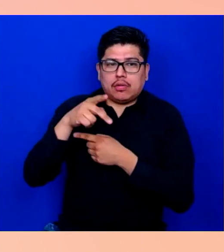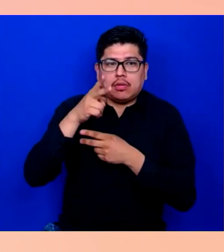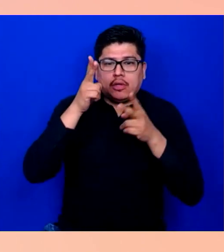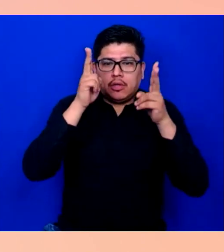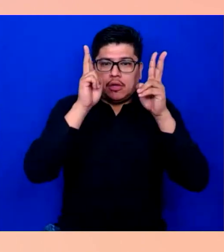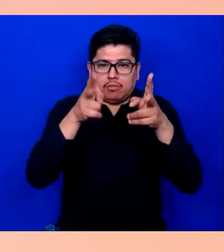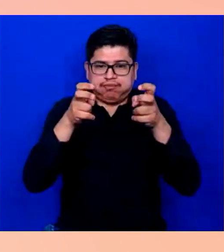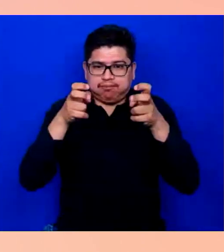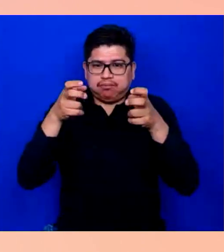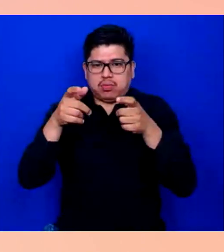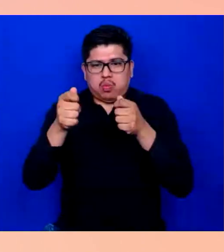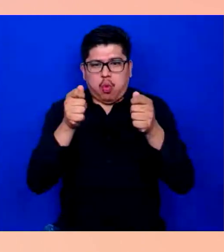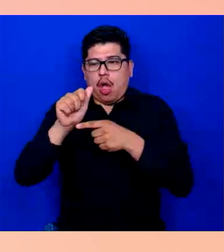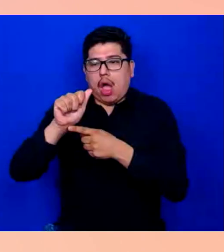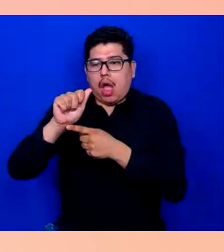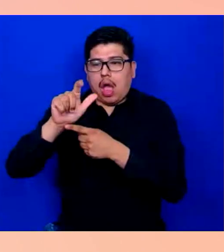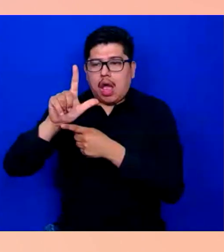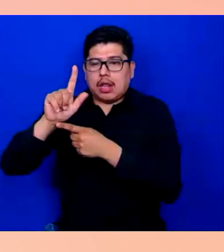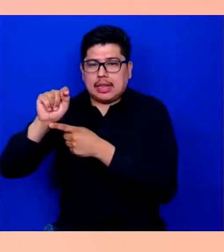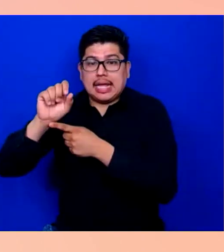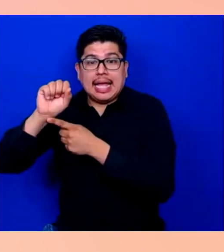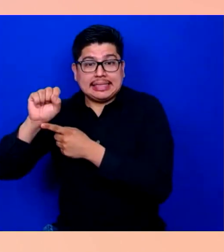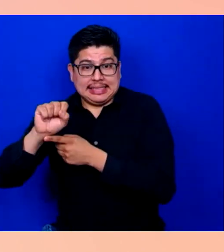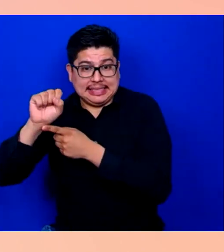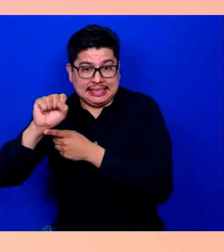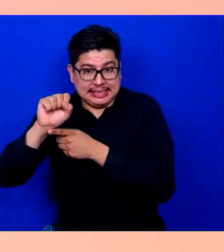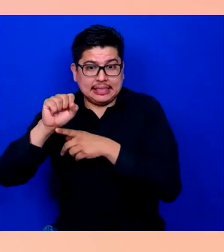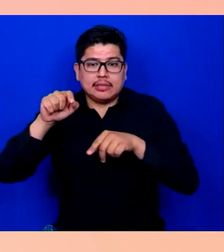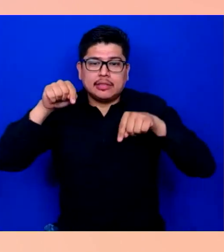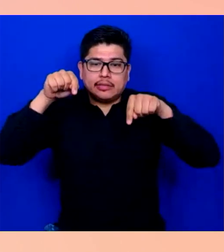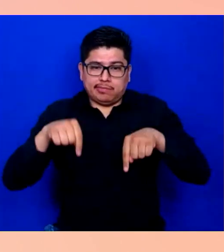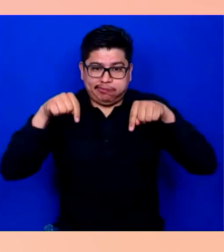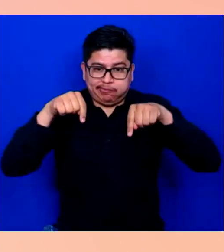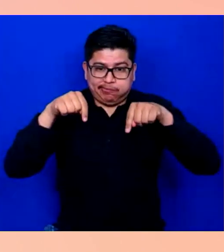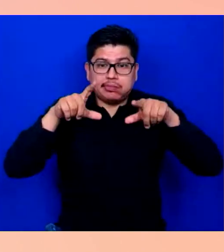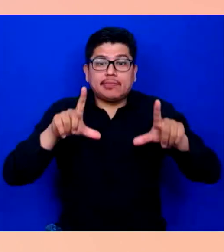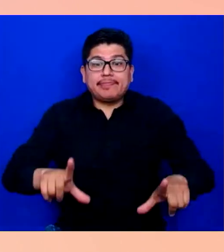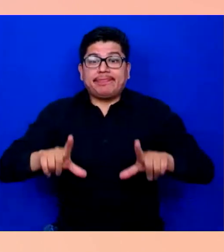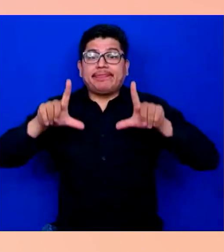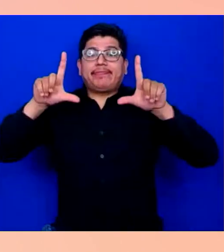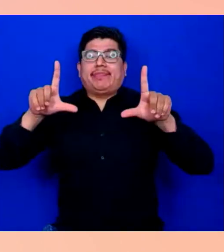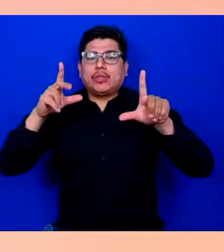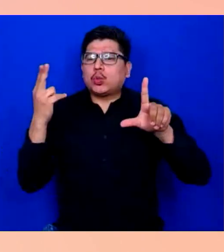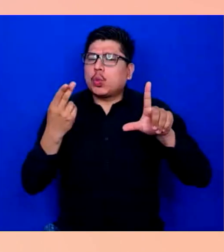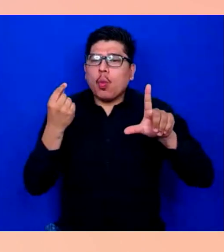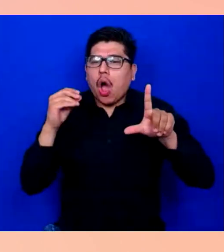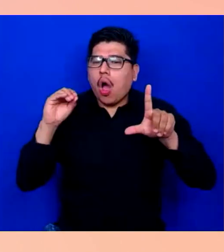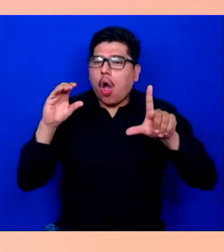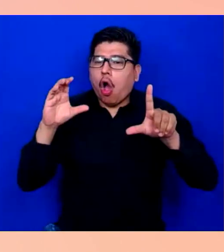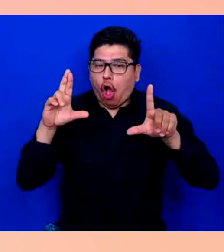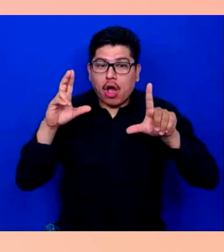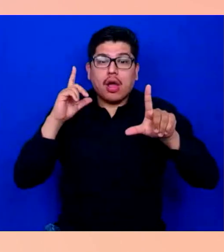"take a screenshot with OCR," which uses AI to convert this image into text. Now I can paste it in with